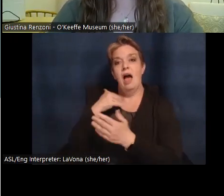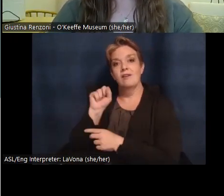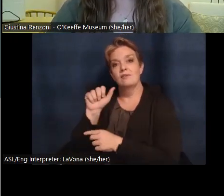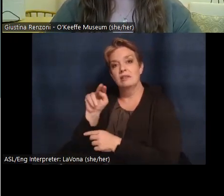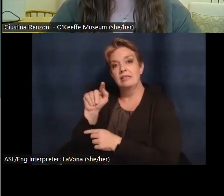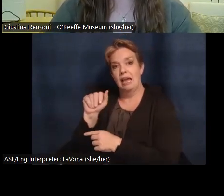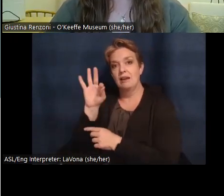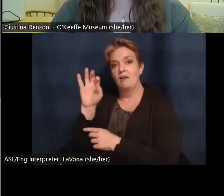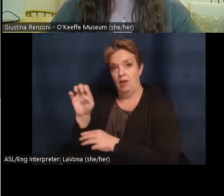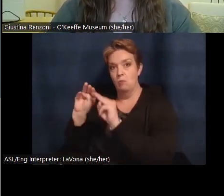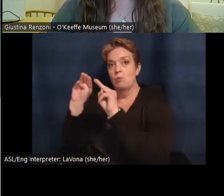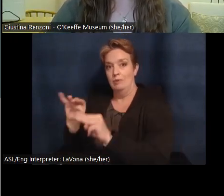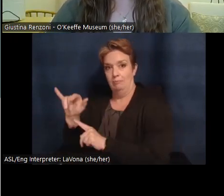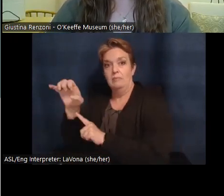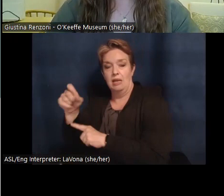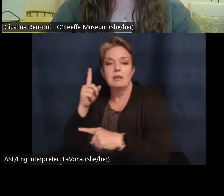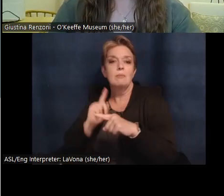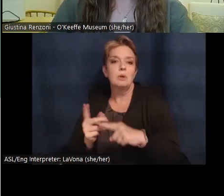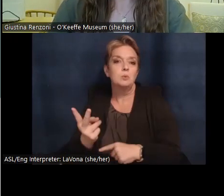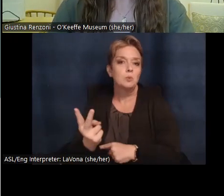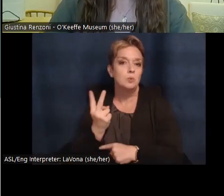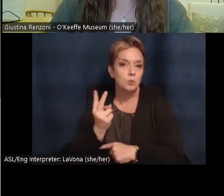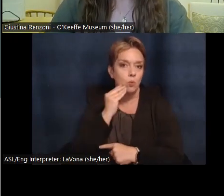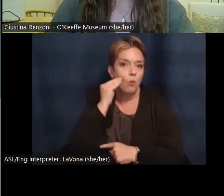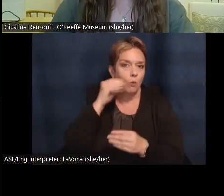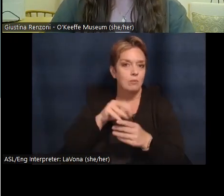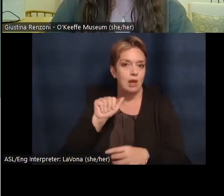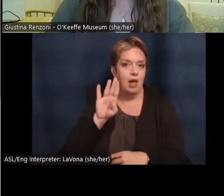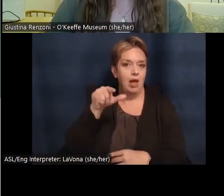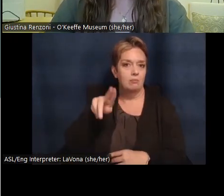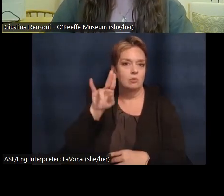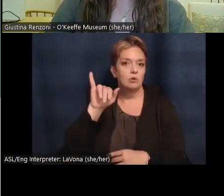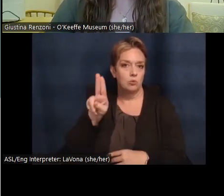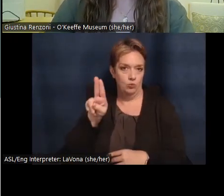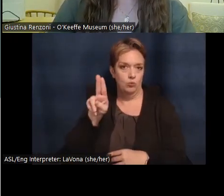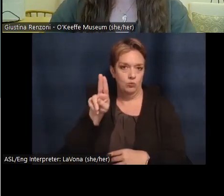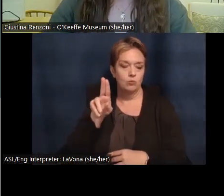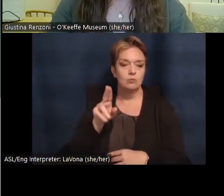And today we will be talking about O'Keeffe's home and studio here in Abiquiú.